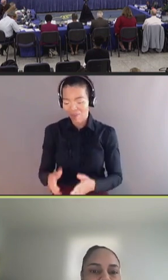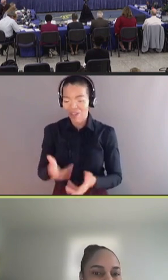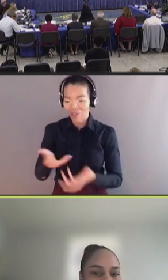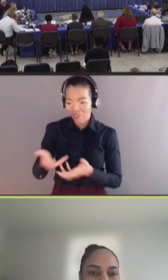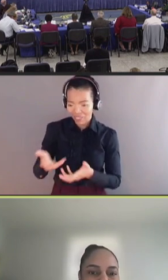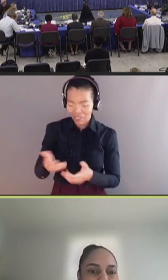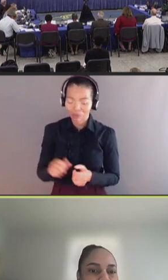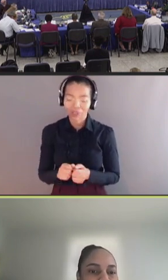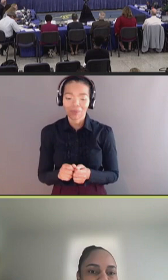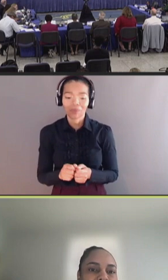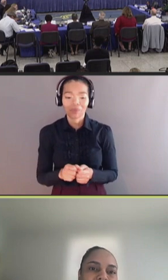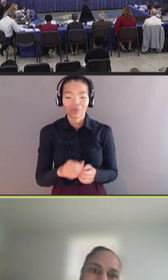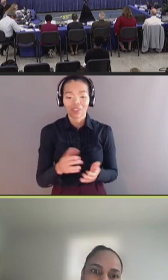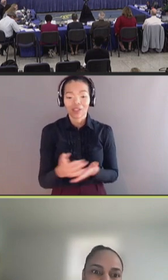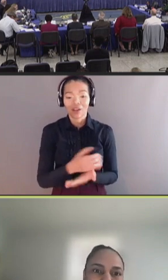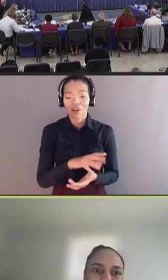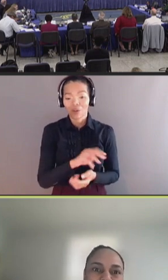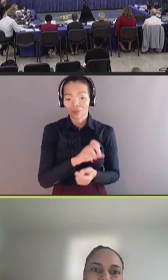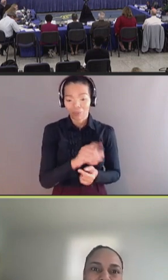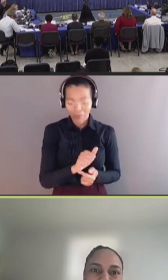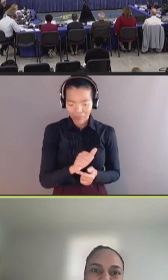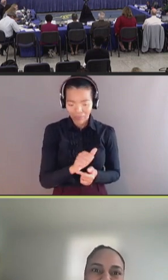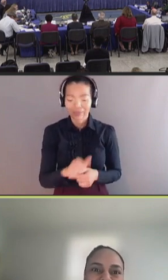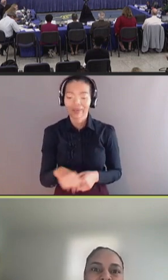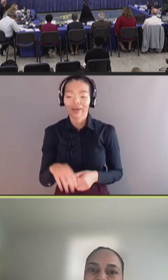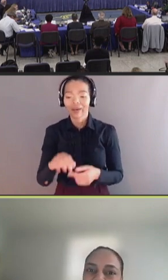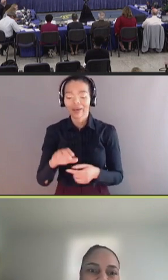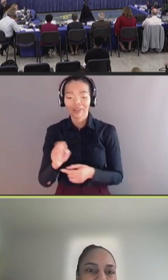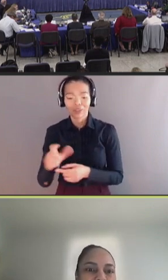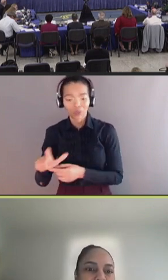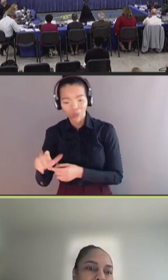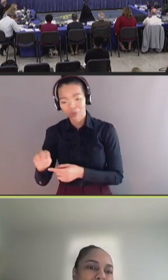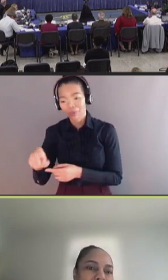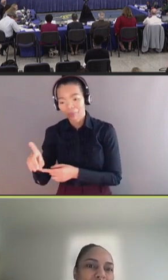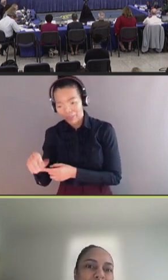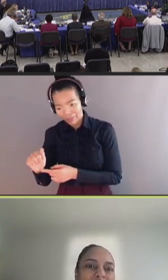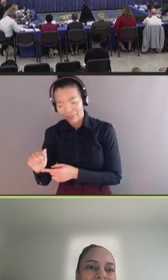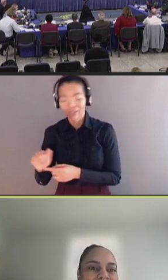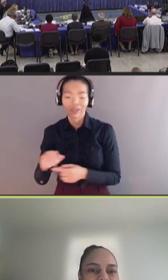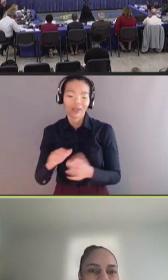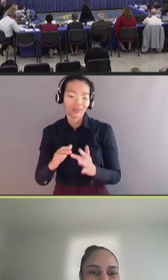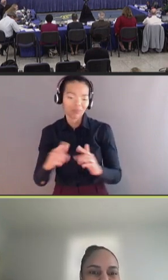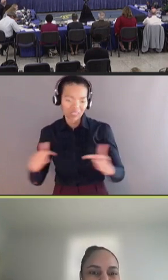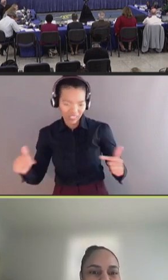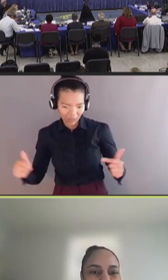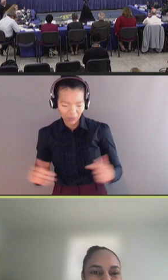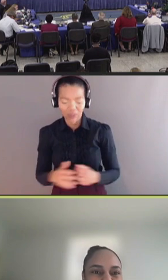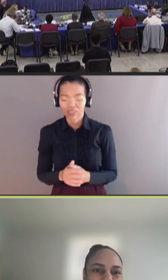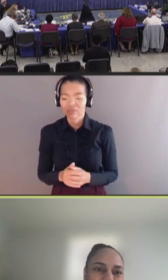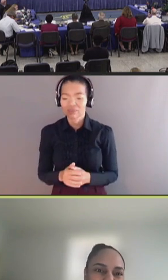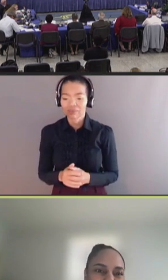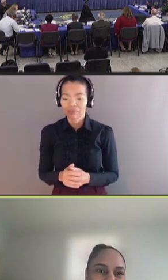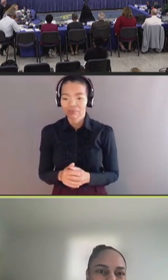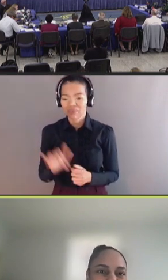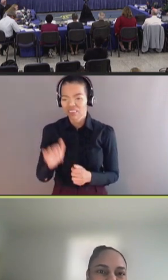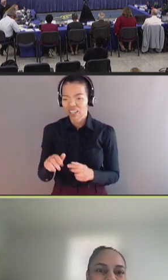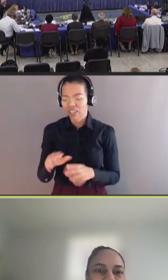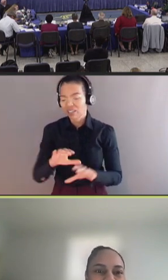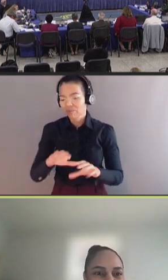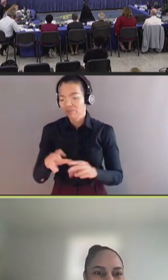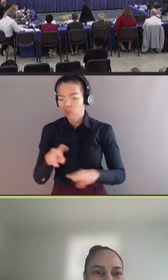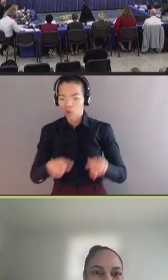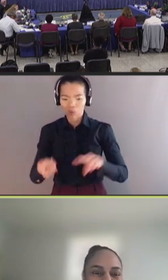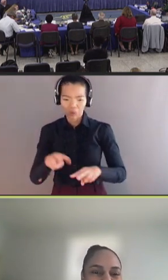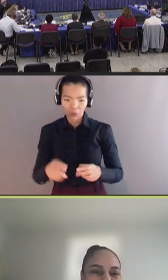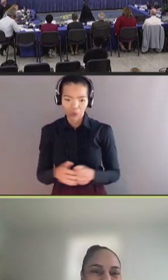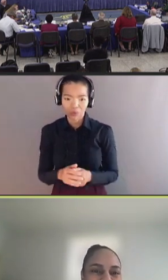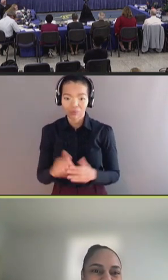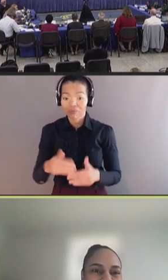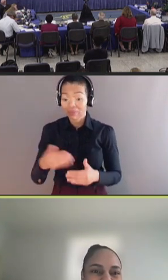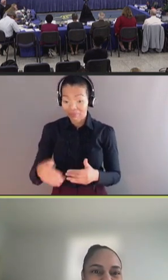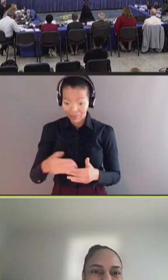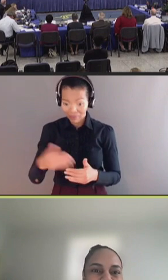resource distribution, et cetera. So, that's just a high-level overview. Next slide. Next slide.